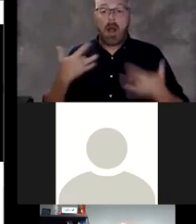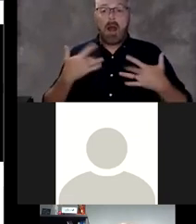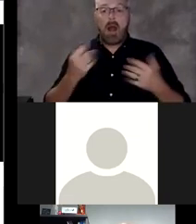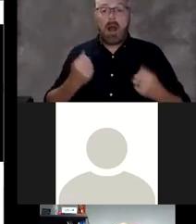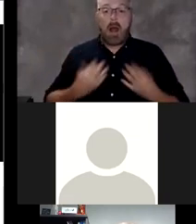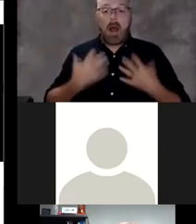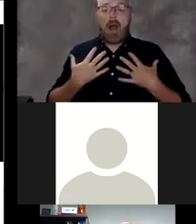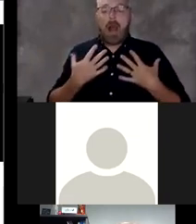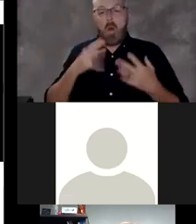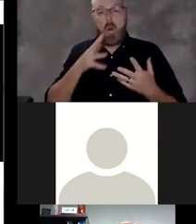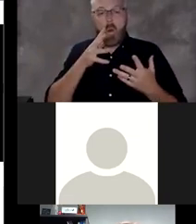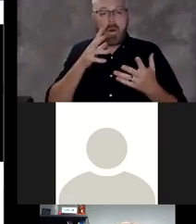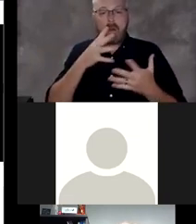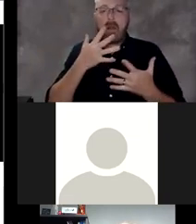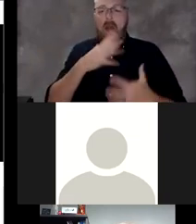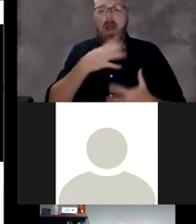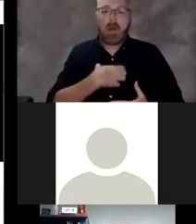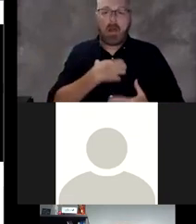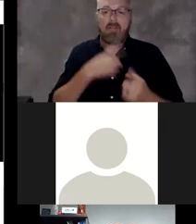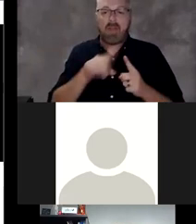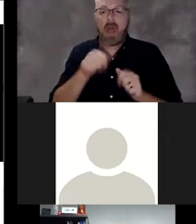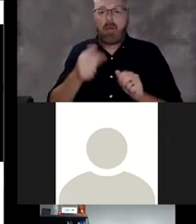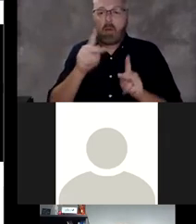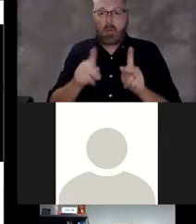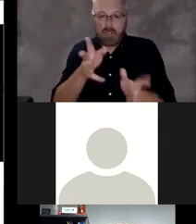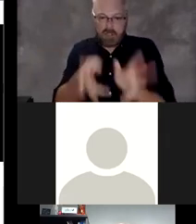EITHER PERSON. IOWA LAW BREAKS IT INTO A CLASS